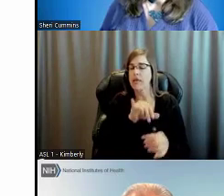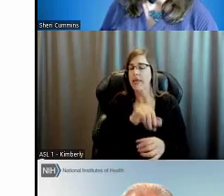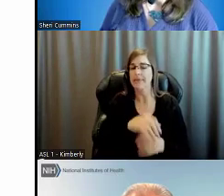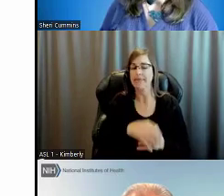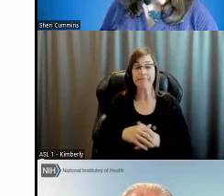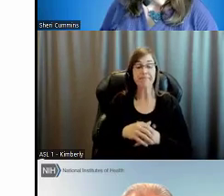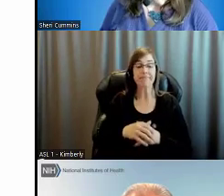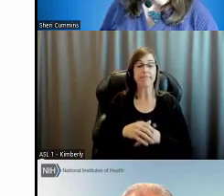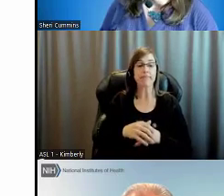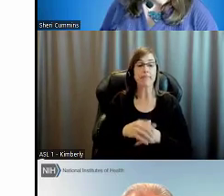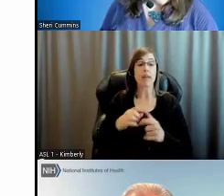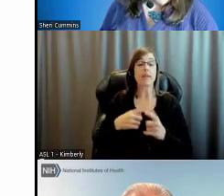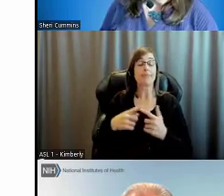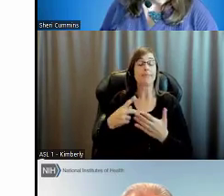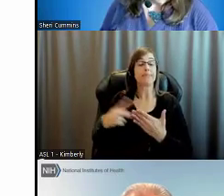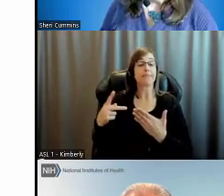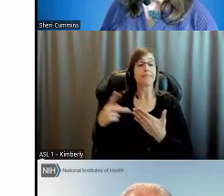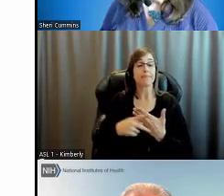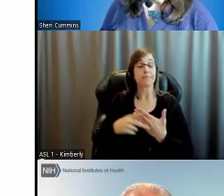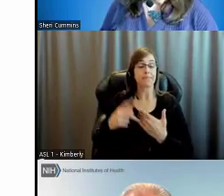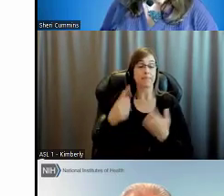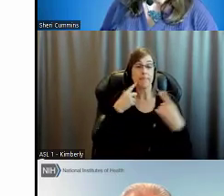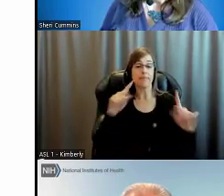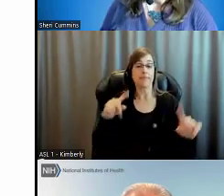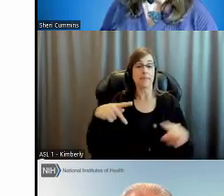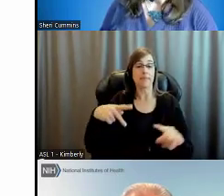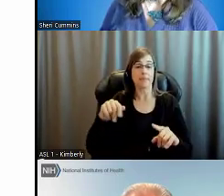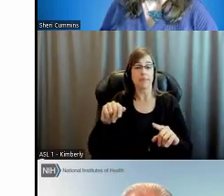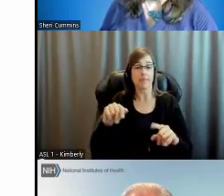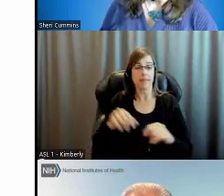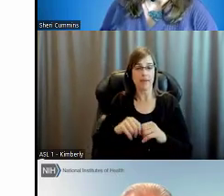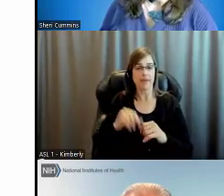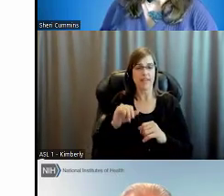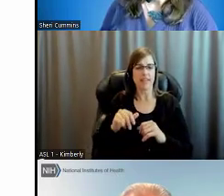And then we have Program Announcements, and these highlight areas of focus.